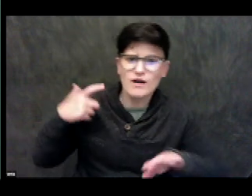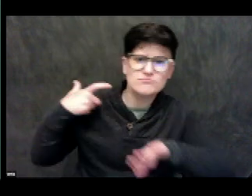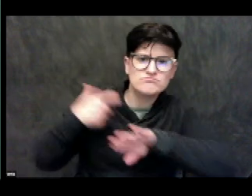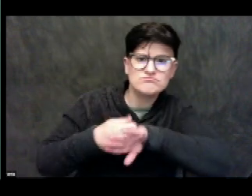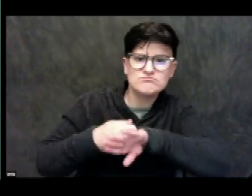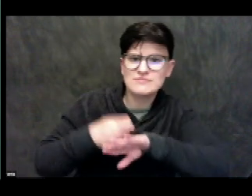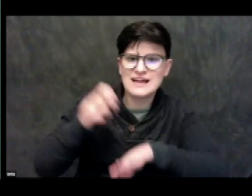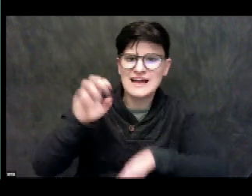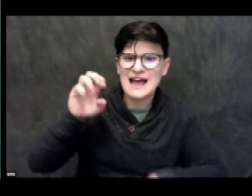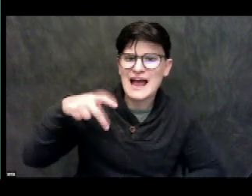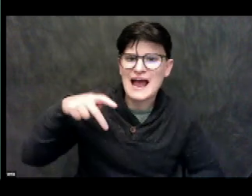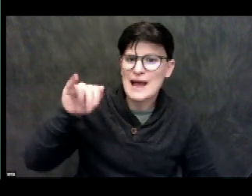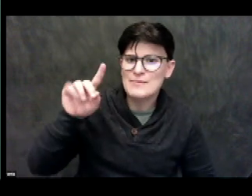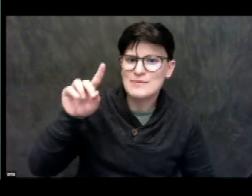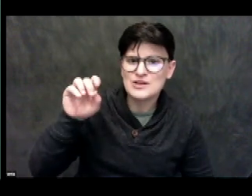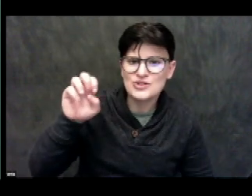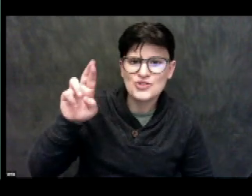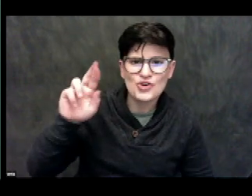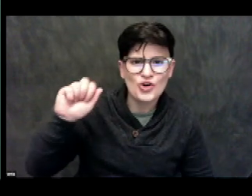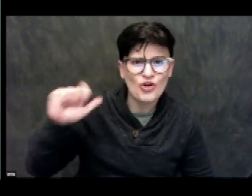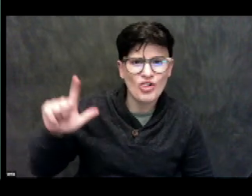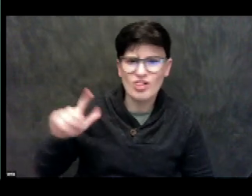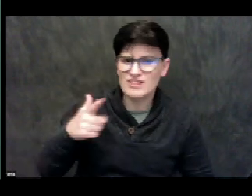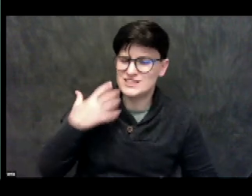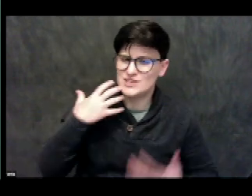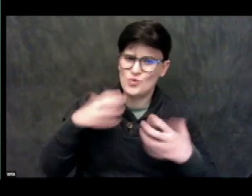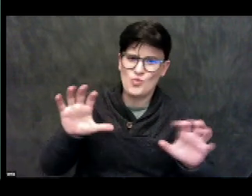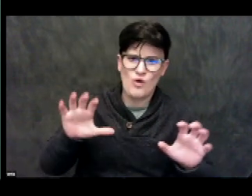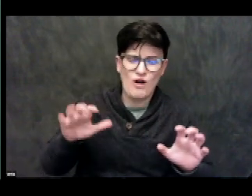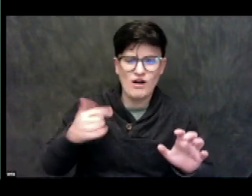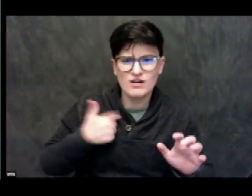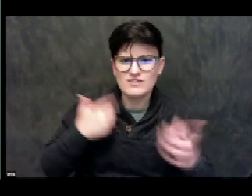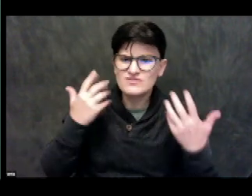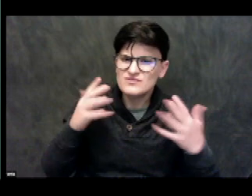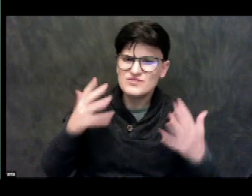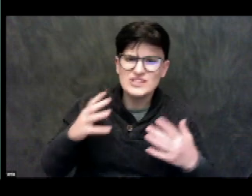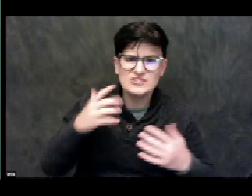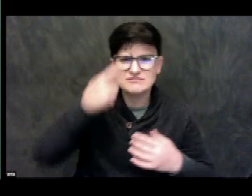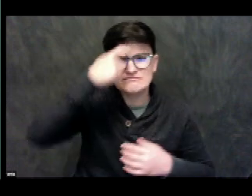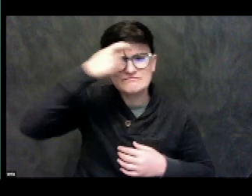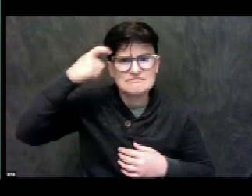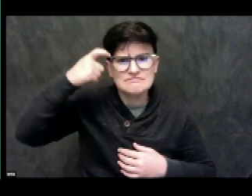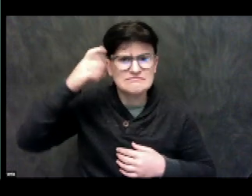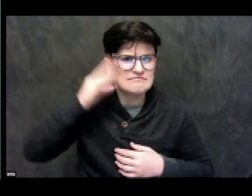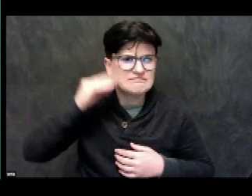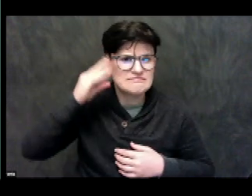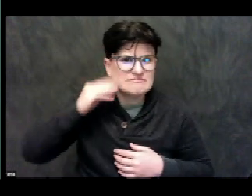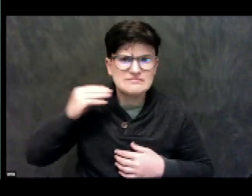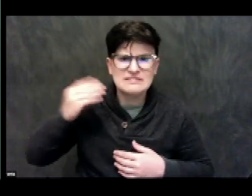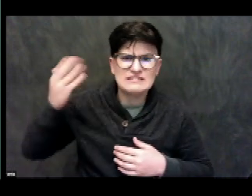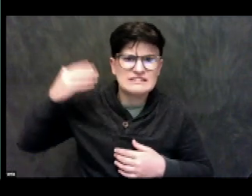I've had probably 12 to 15 spine surgeries and all in my lower back.